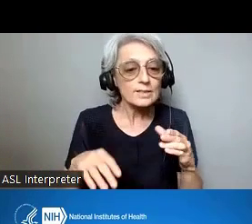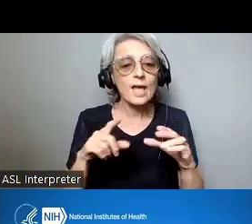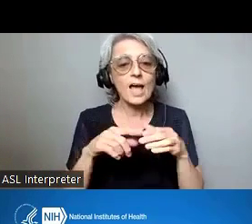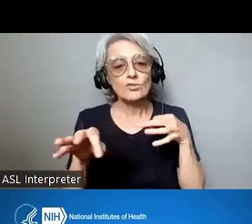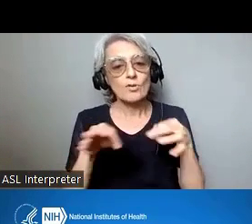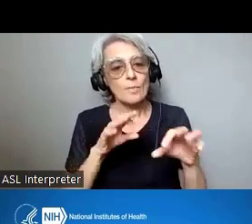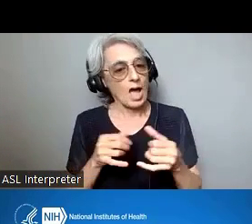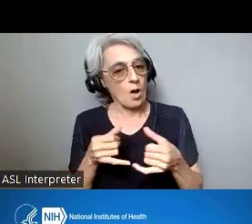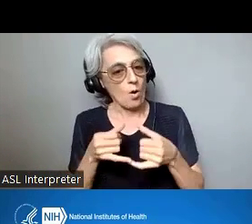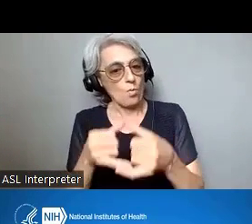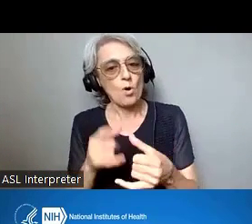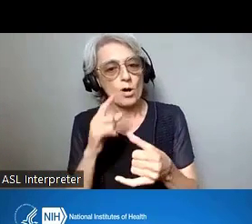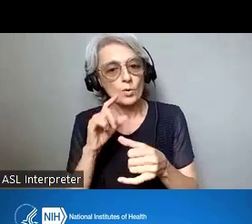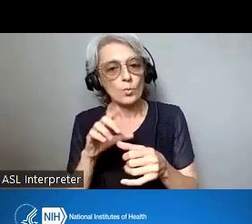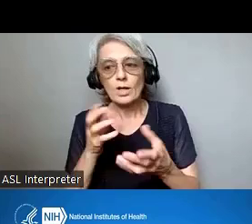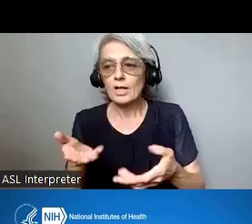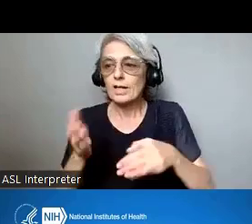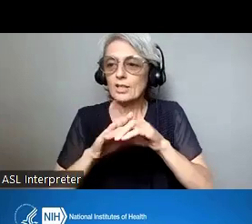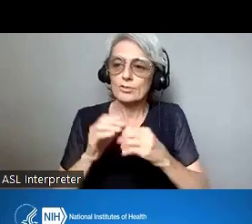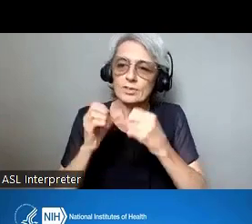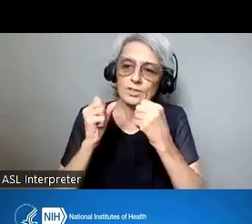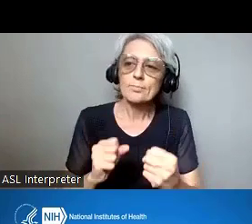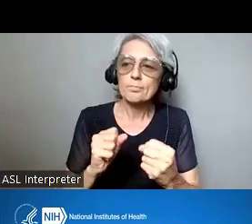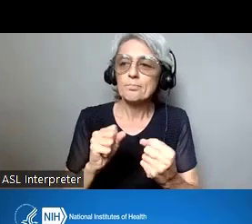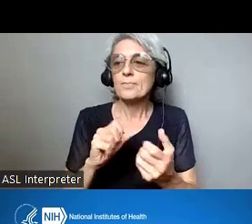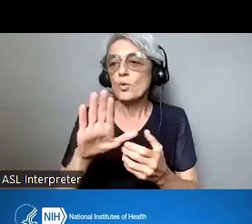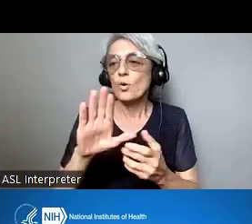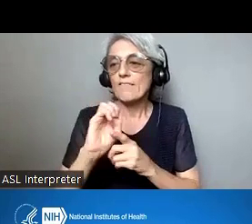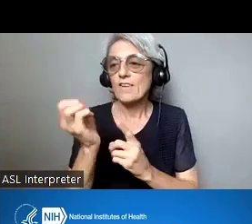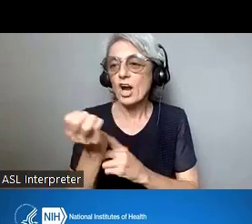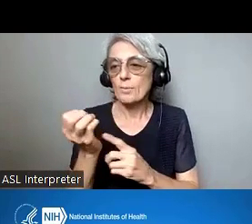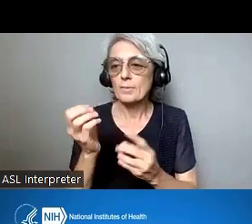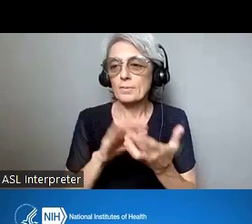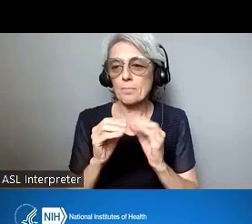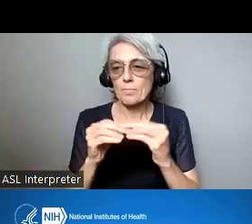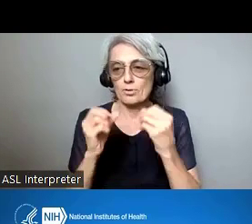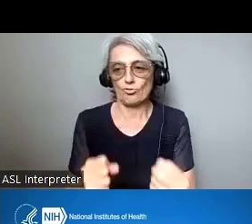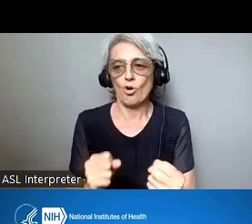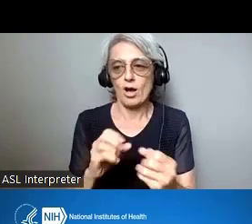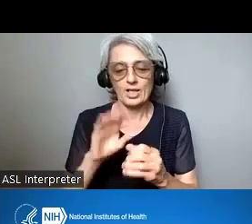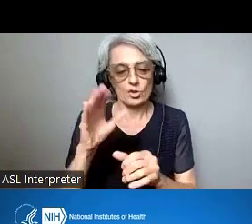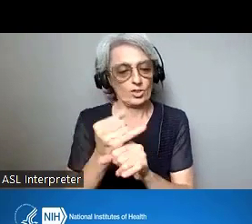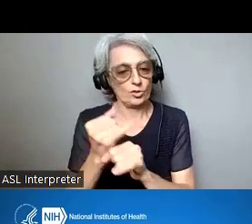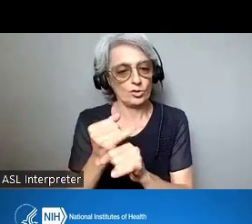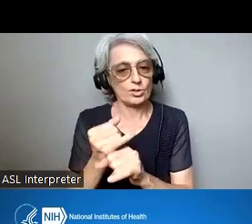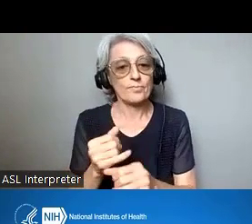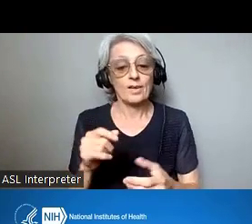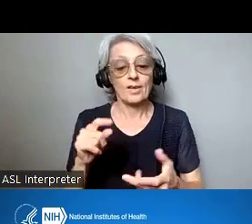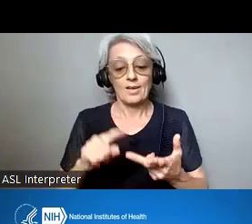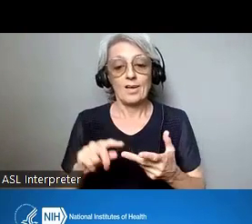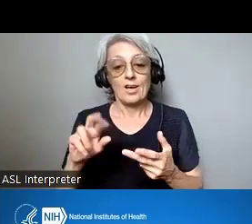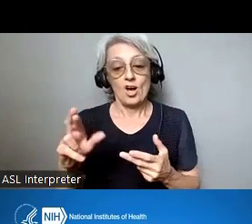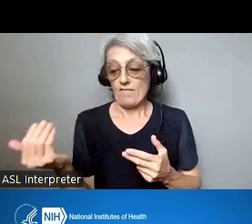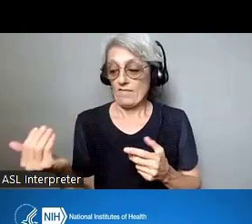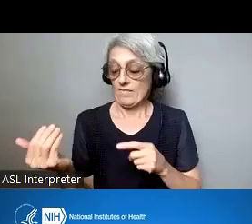the environment at your institution. Finally, for the R15, foreign institutions are not eligible,